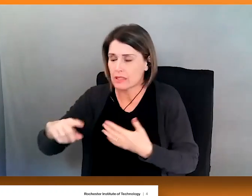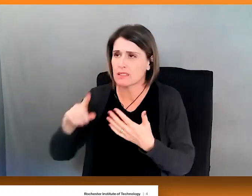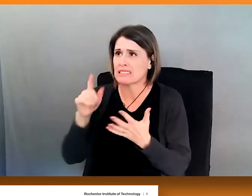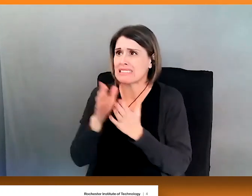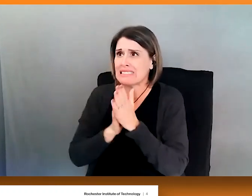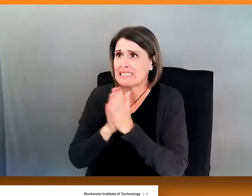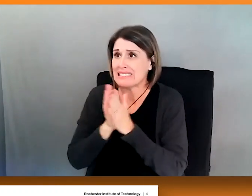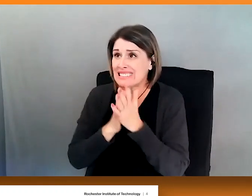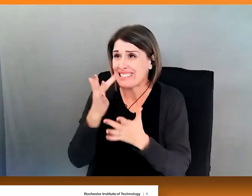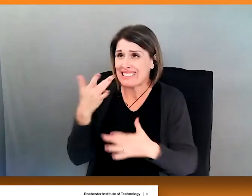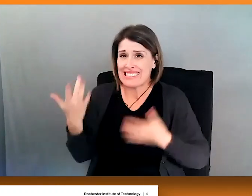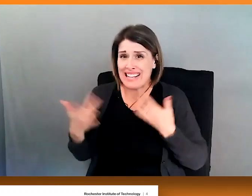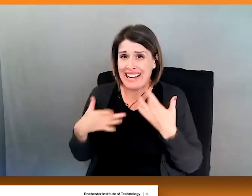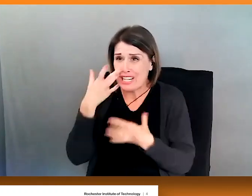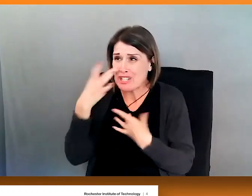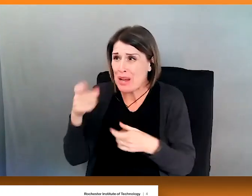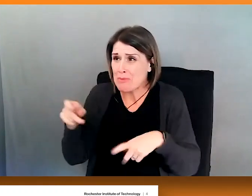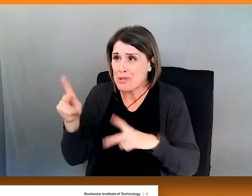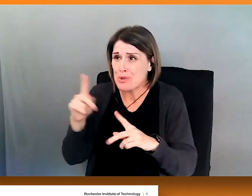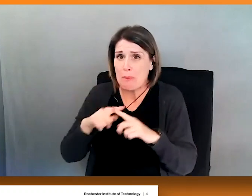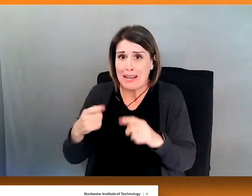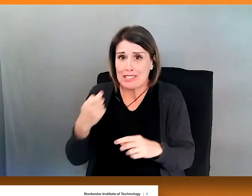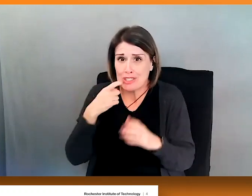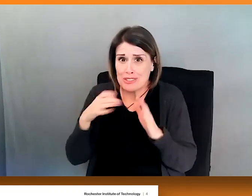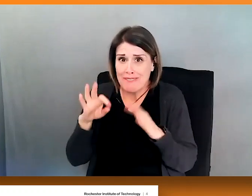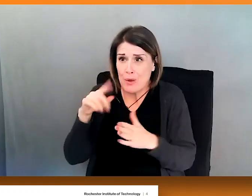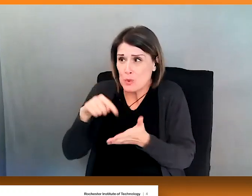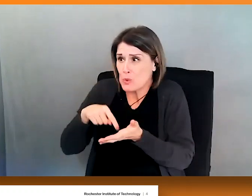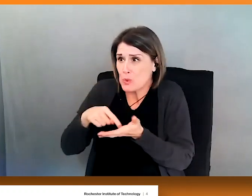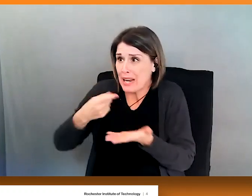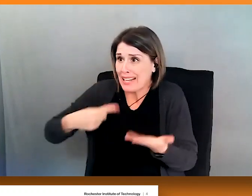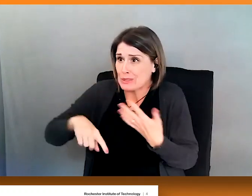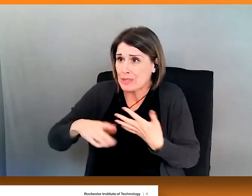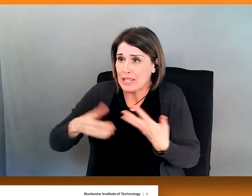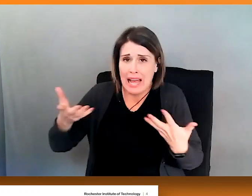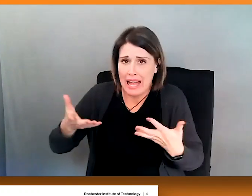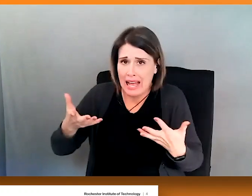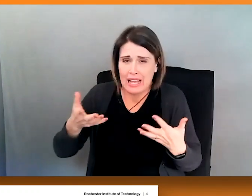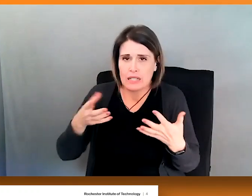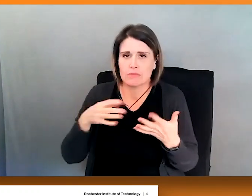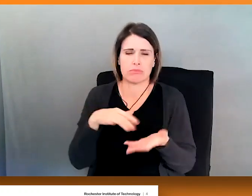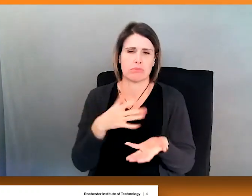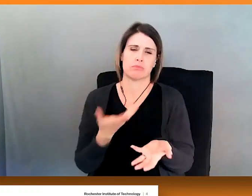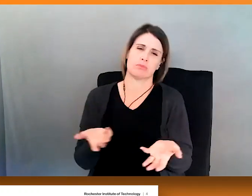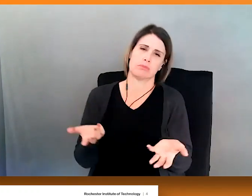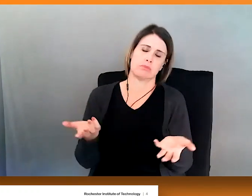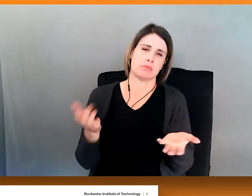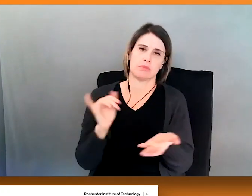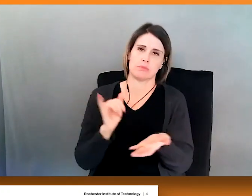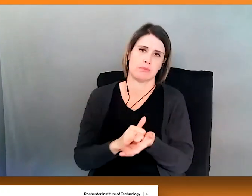really excited about, and you find out it's due next week. There's no way that you could pull off